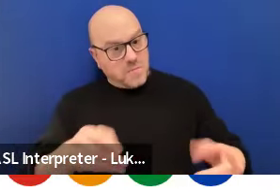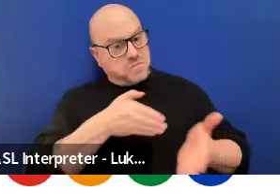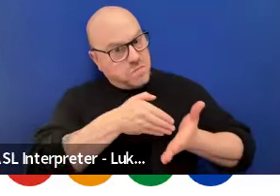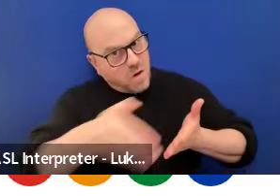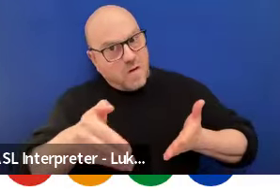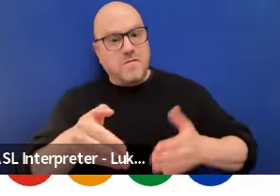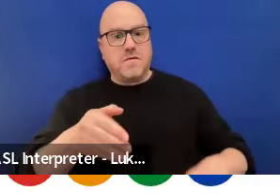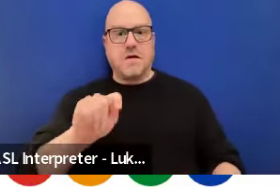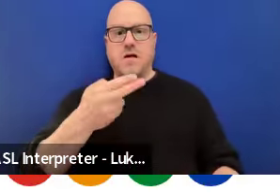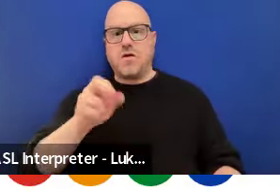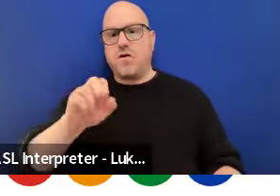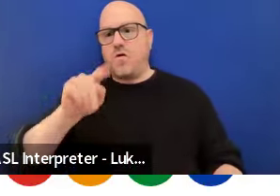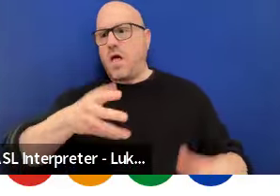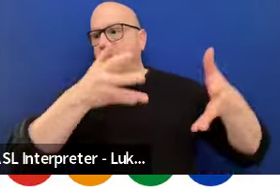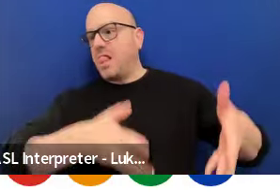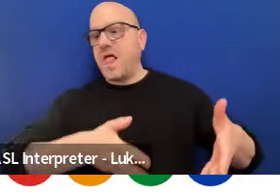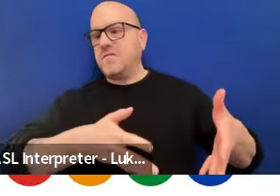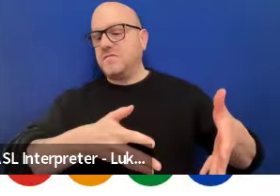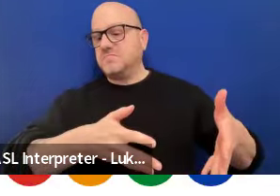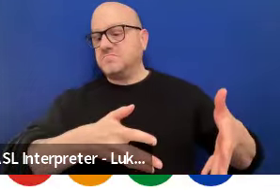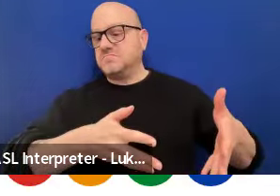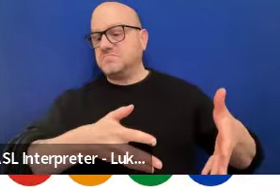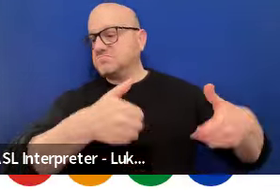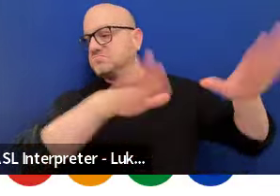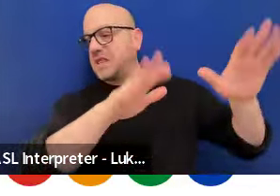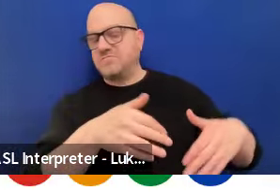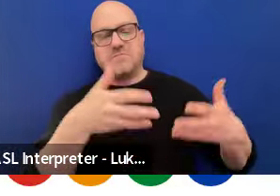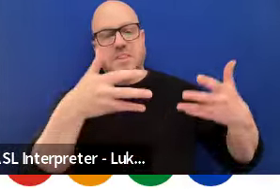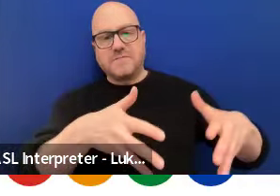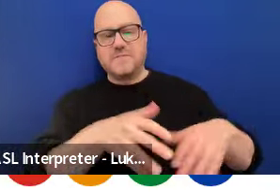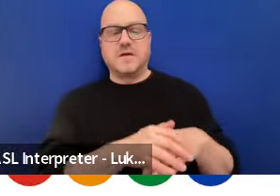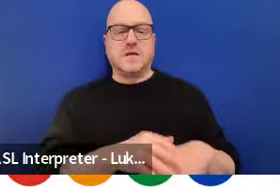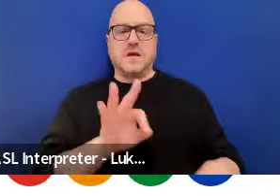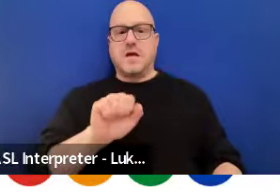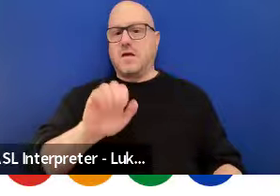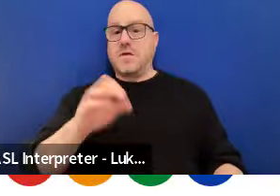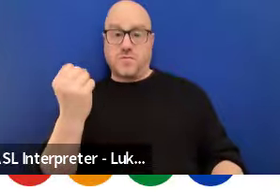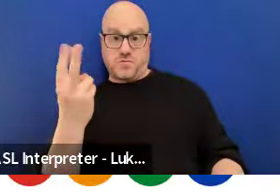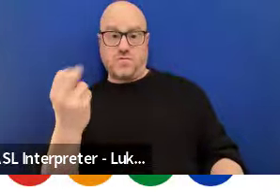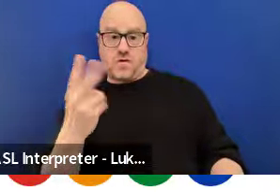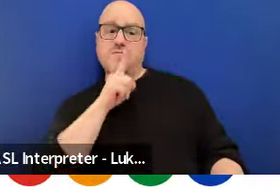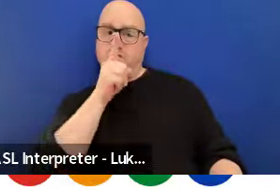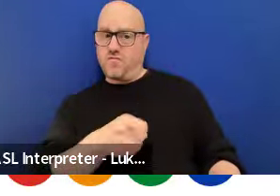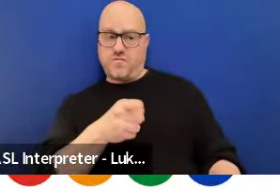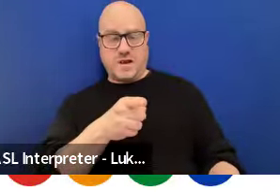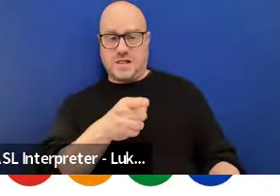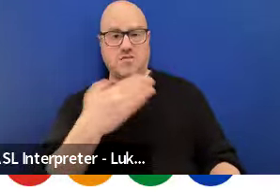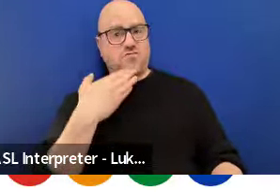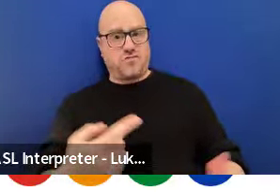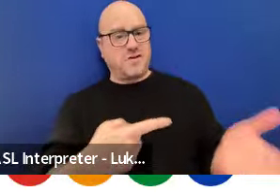AGAIN. THIS HAPPENED MULTIPLE TIME WHERE THE RIDE LEFT ME MULTIPLE TIMES.